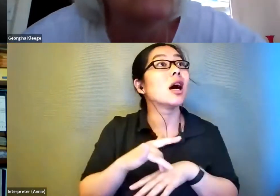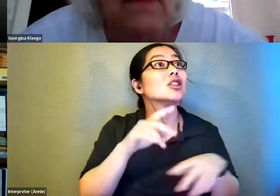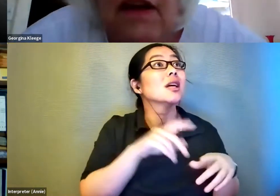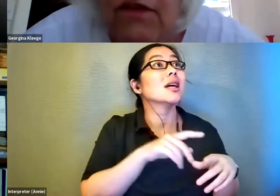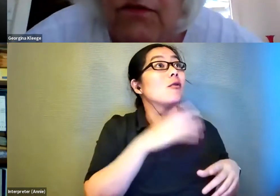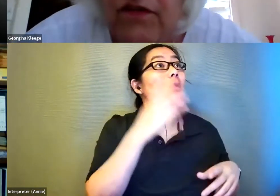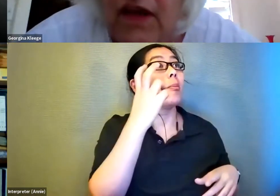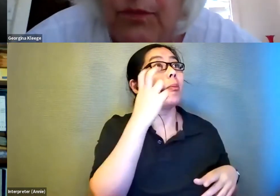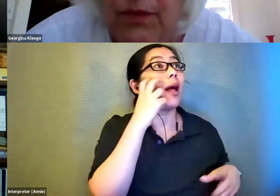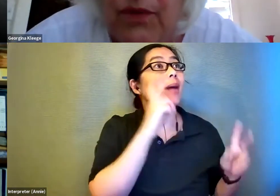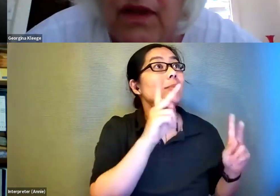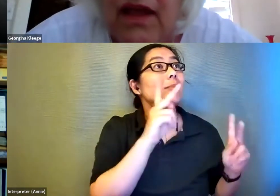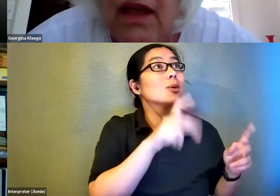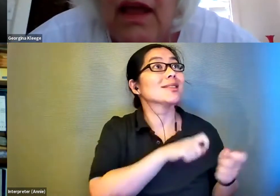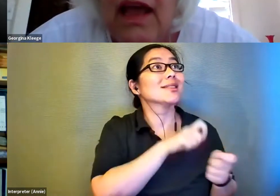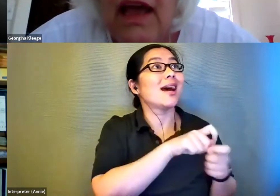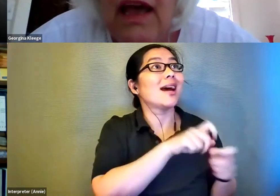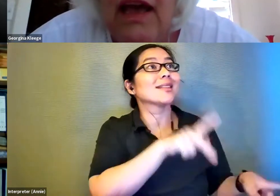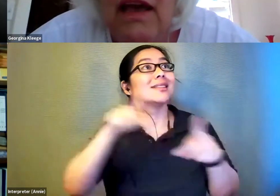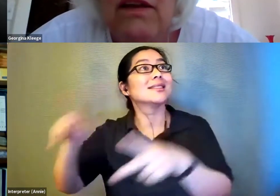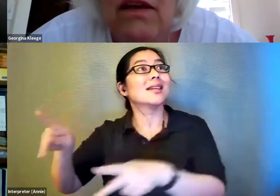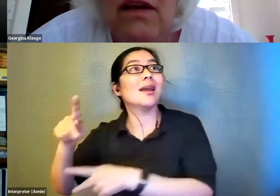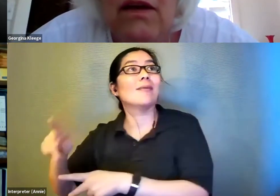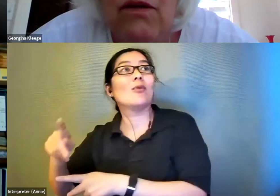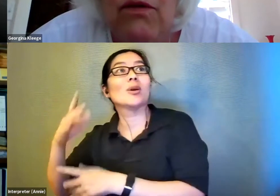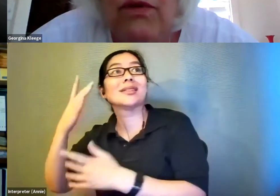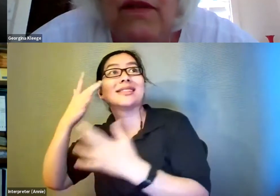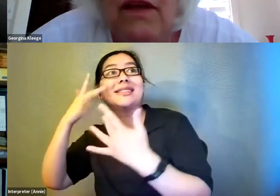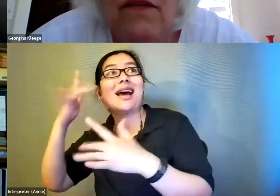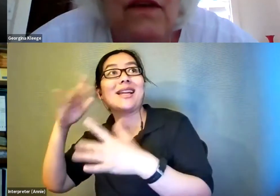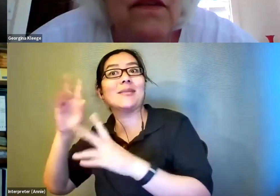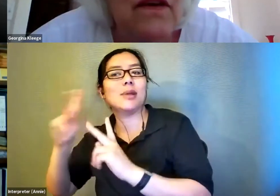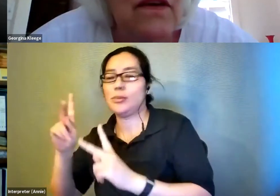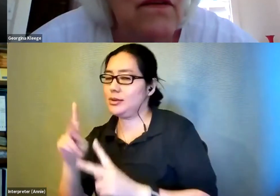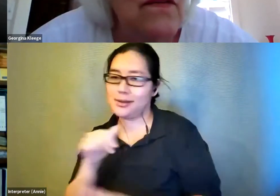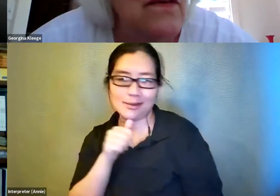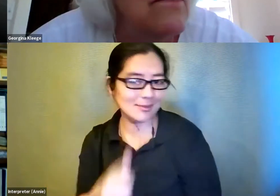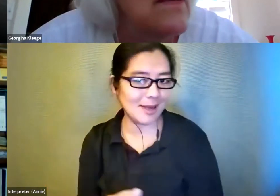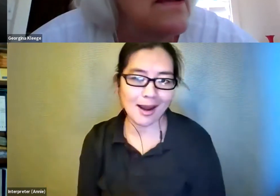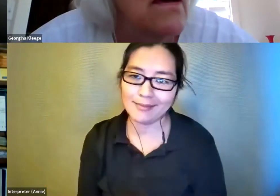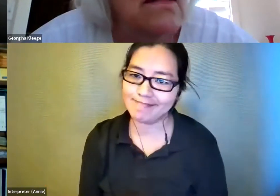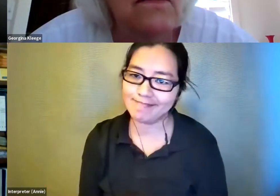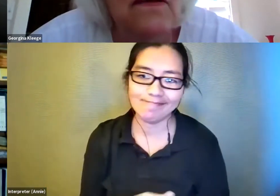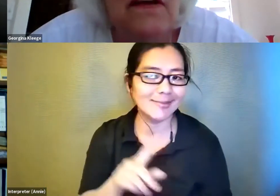sight is for sighted people. And really the psychology, the